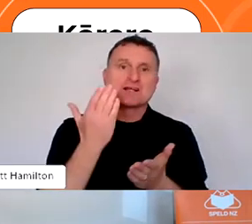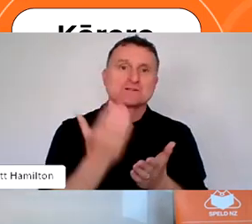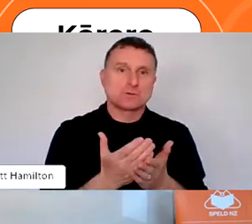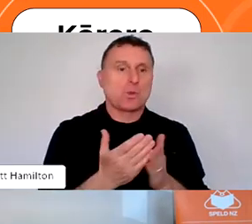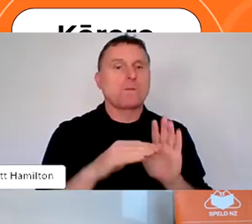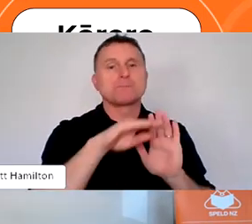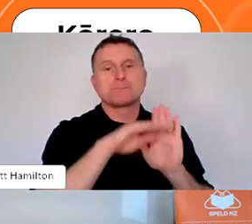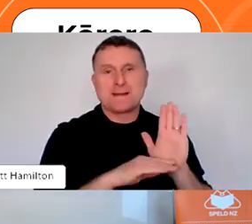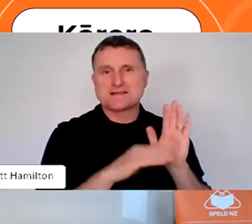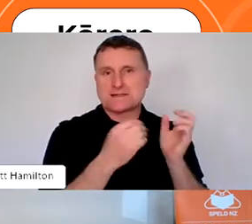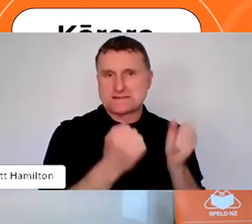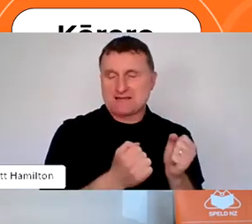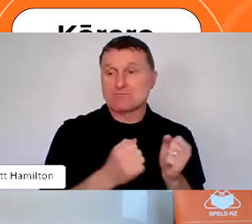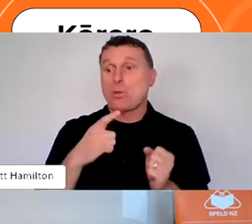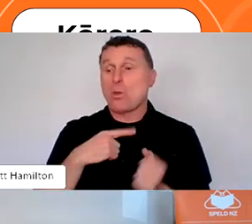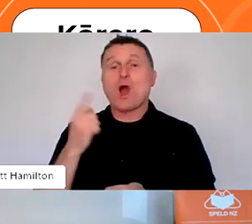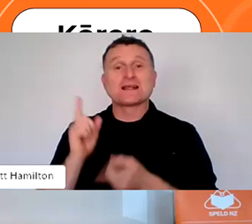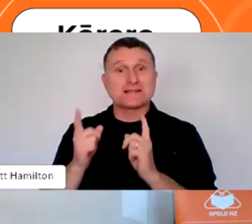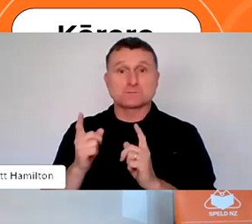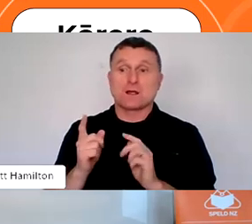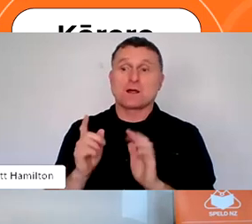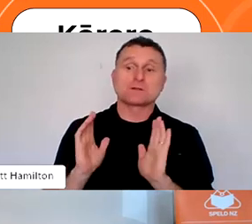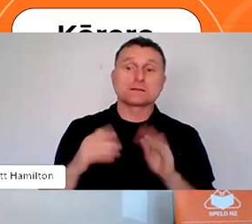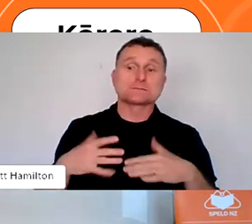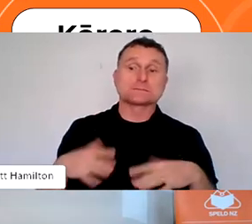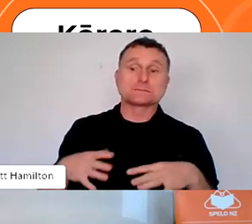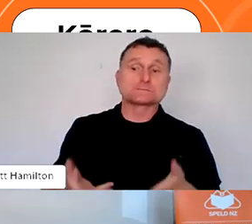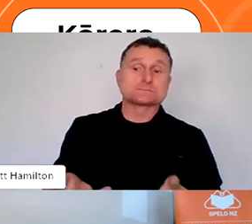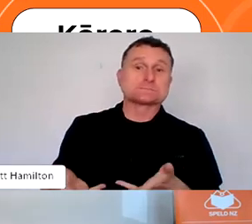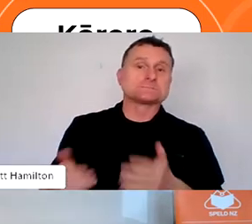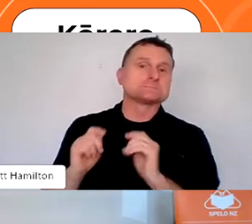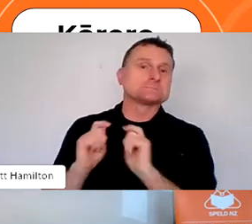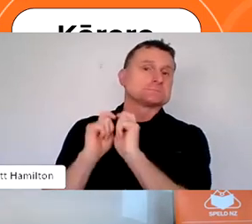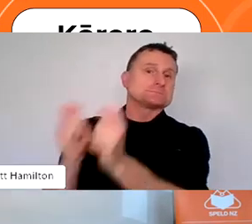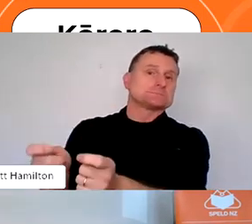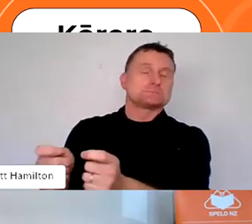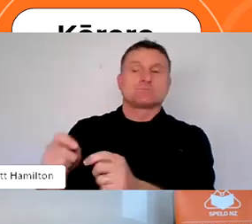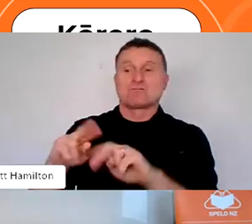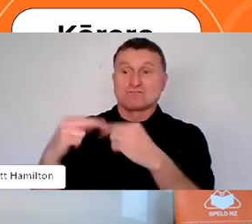whānau to make sure they are speaking up, and sometimes they have to